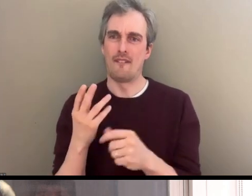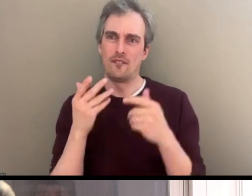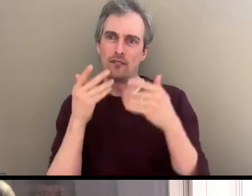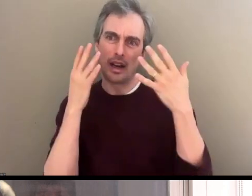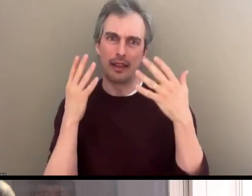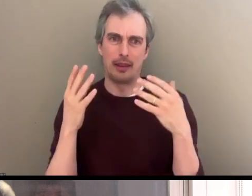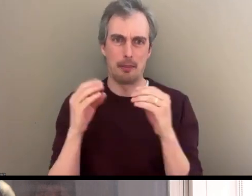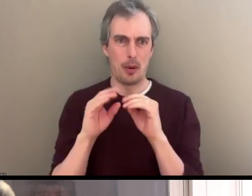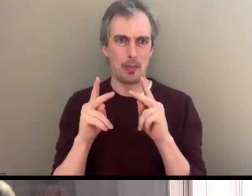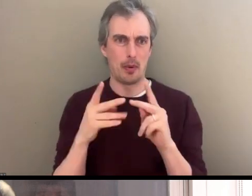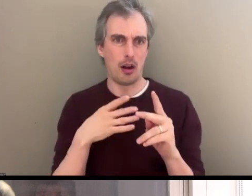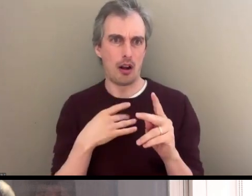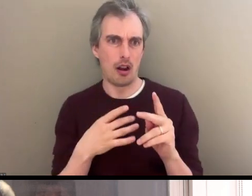to look at those emblems.